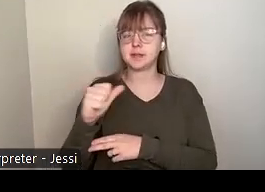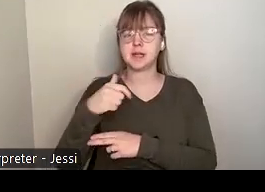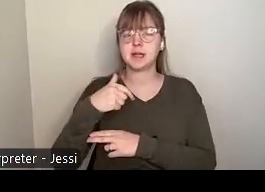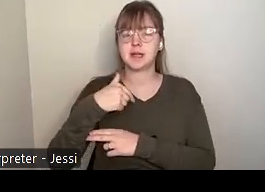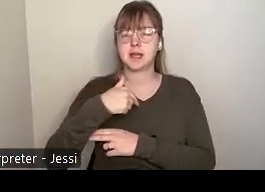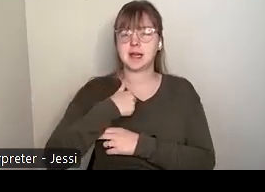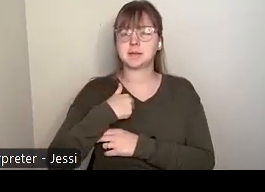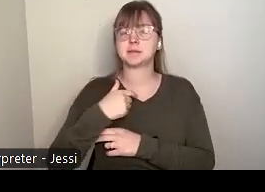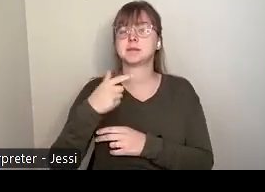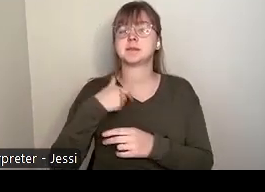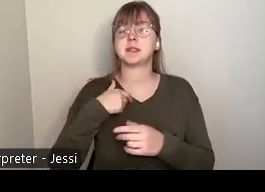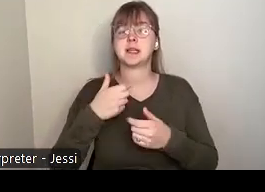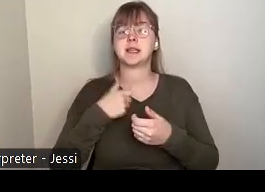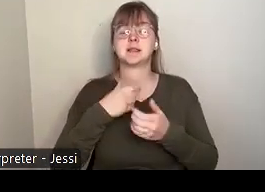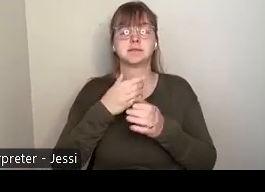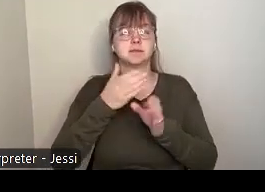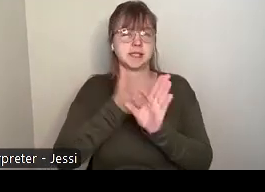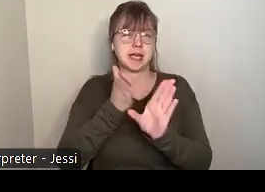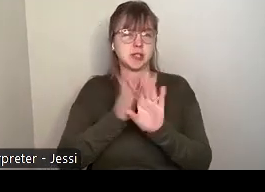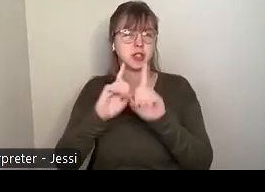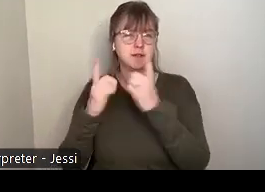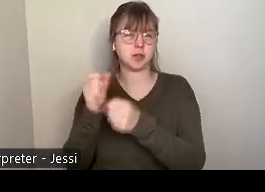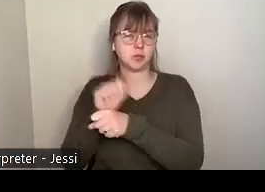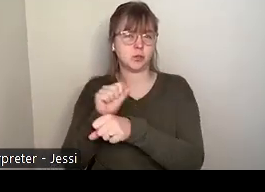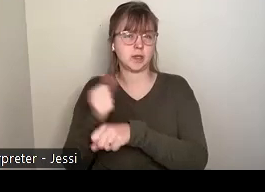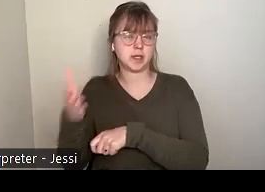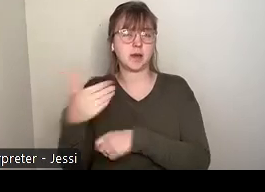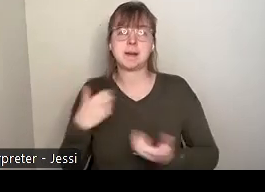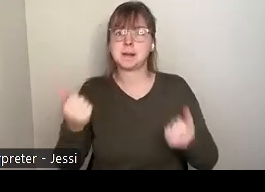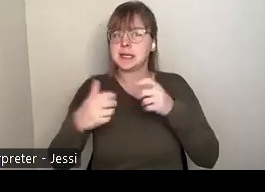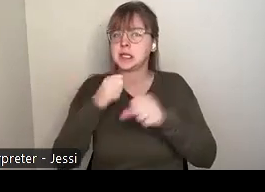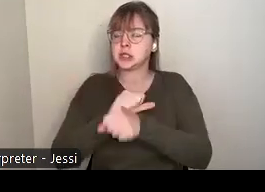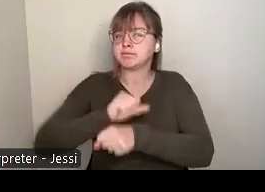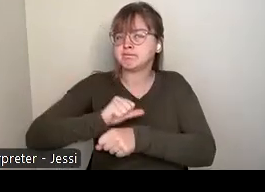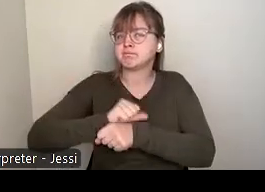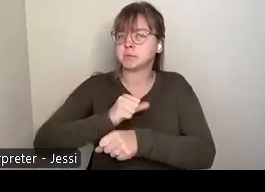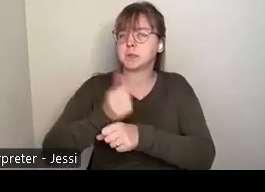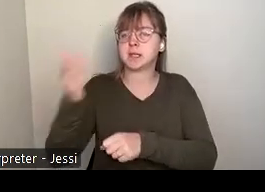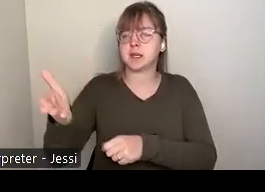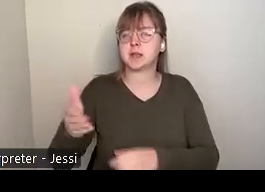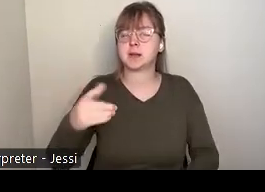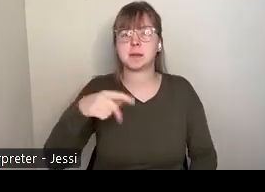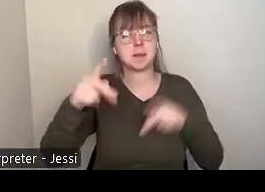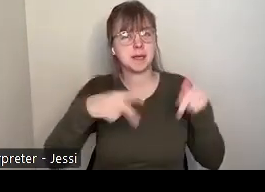division um and over the years I've gotten lots of questions about you really see kids